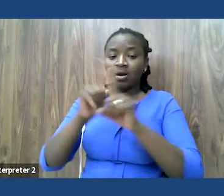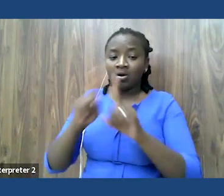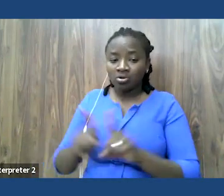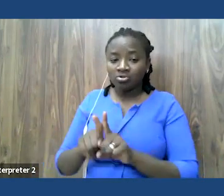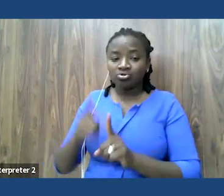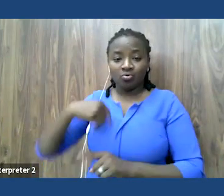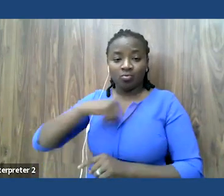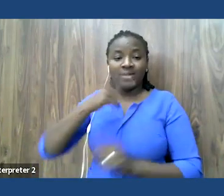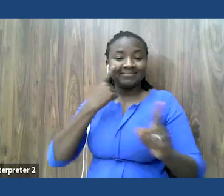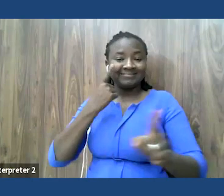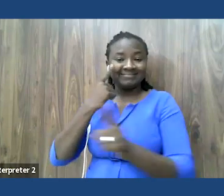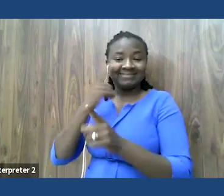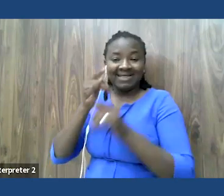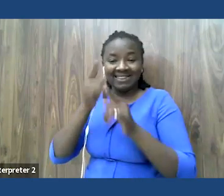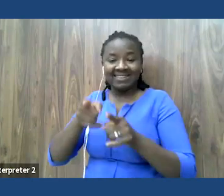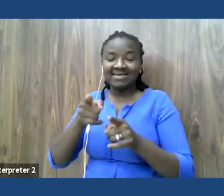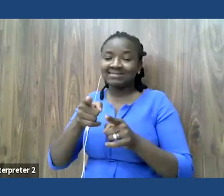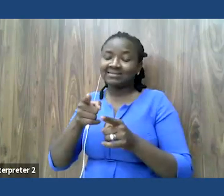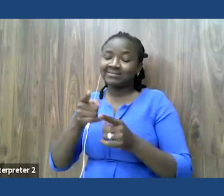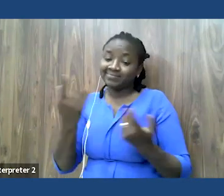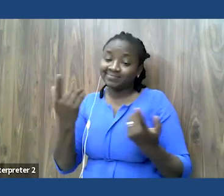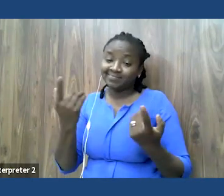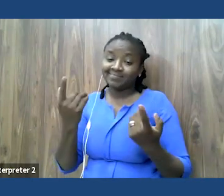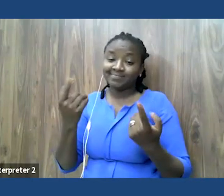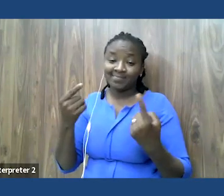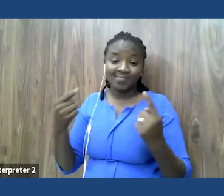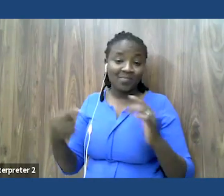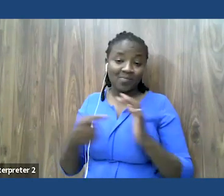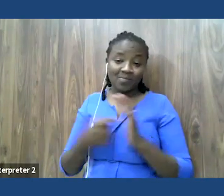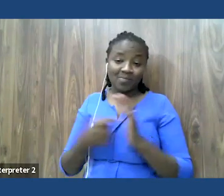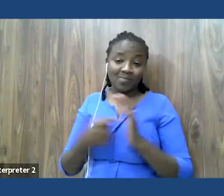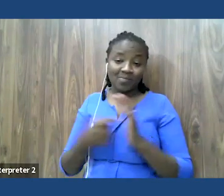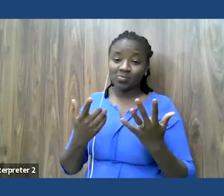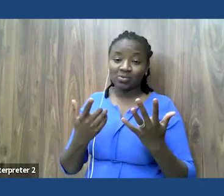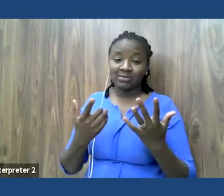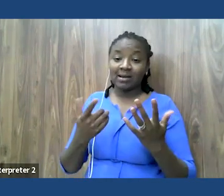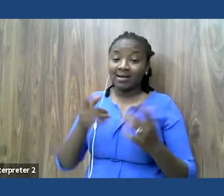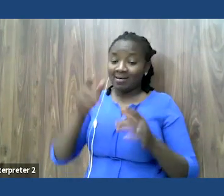This is basically a paradigm that needs to shift, that needs to change.